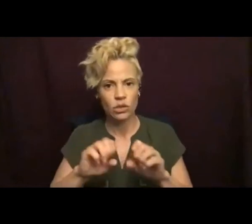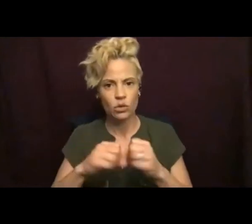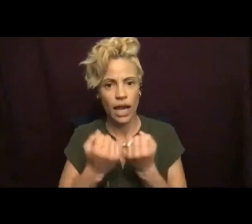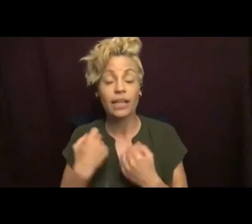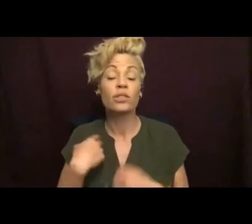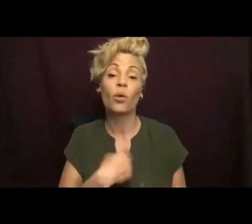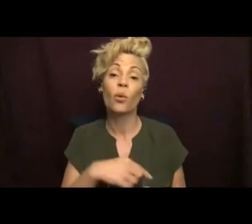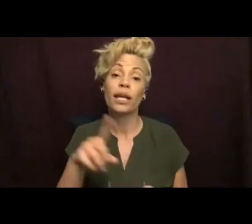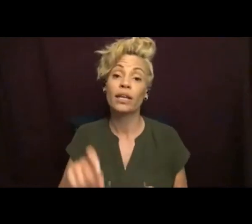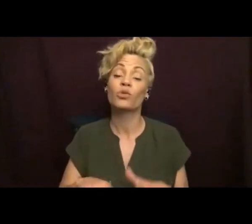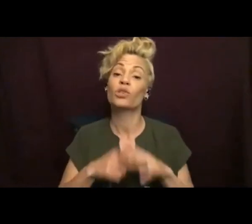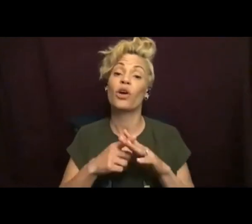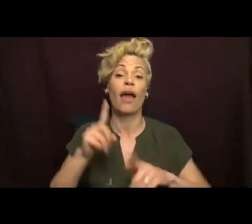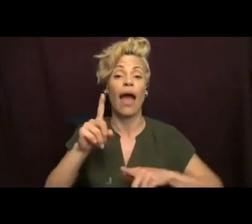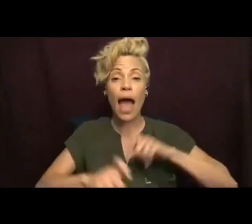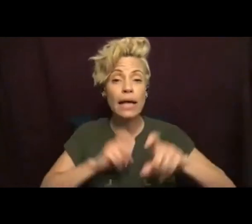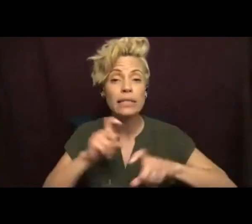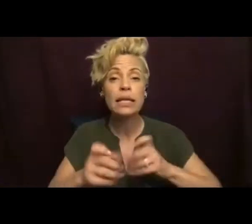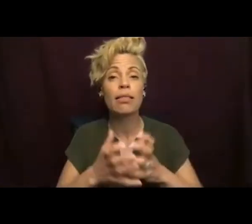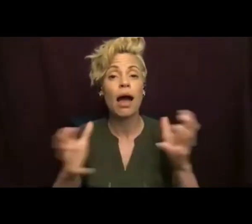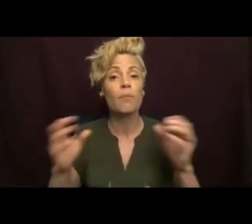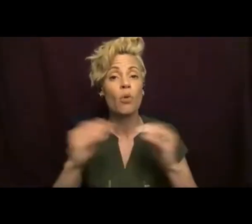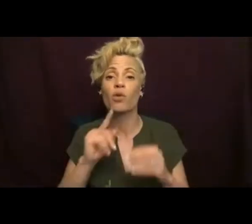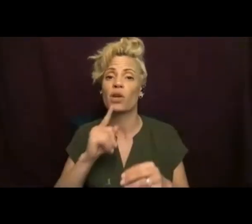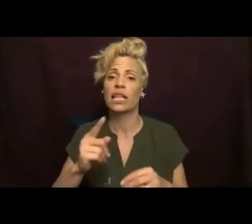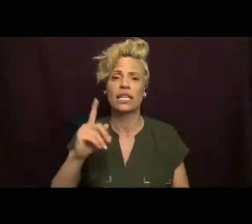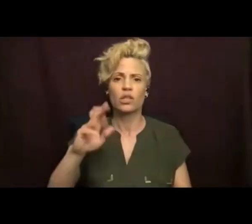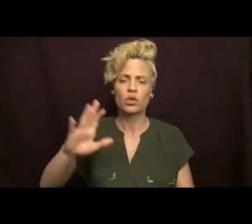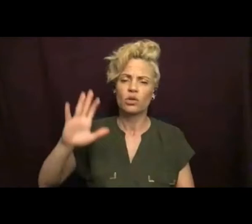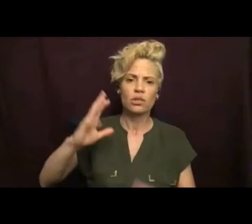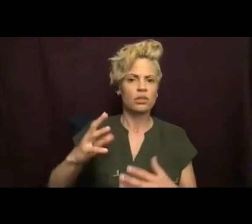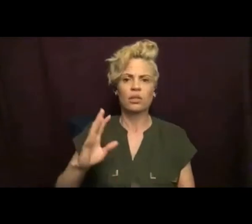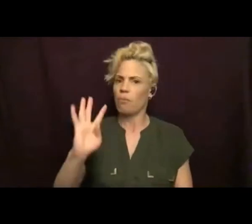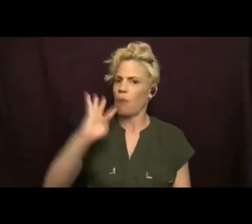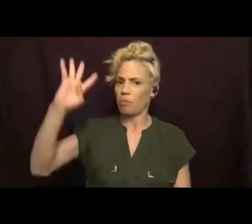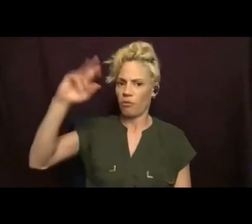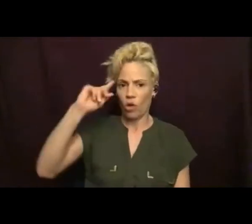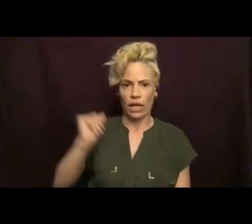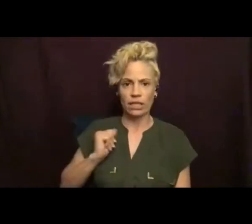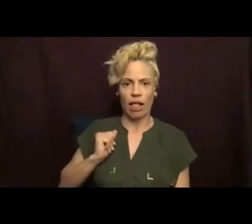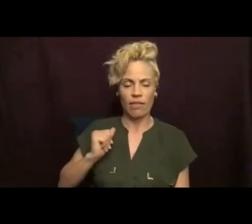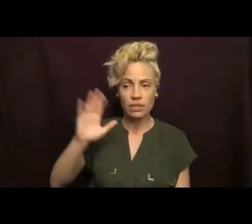and speaking up for ourselves, not apologizing for what we aren't,